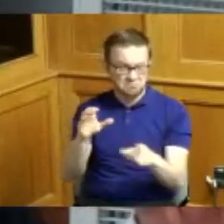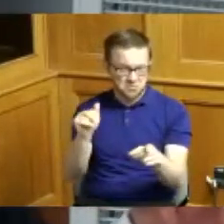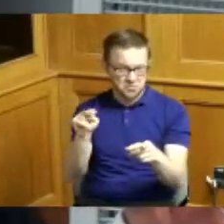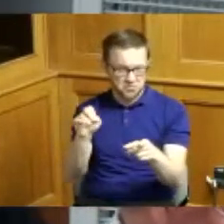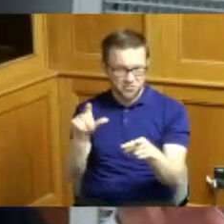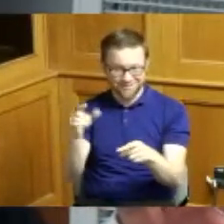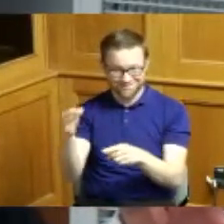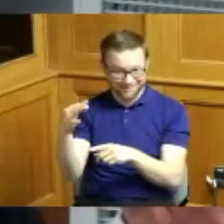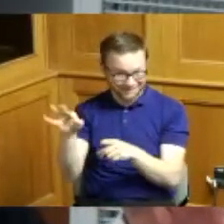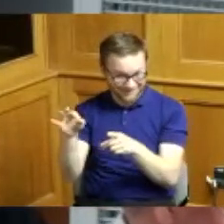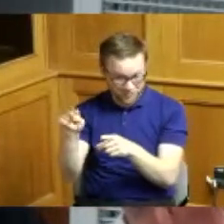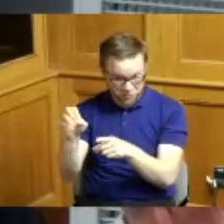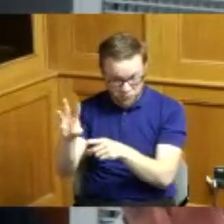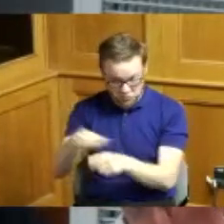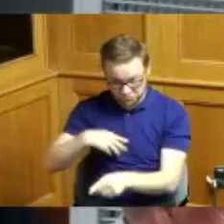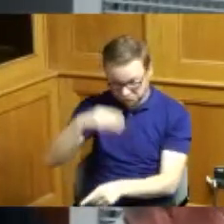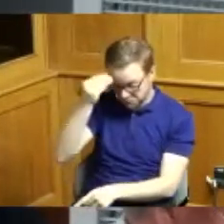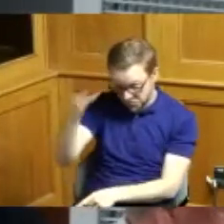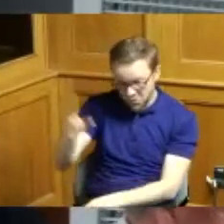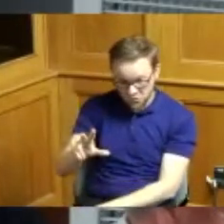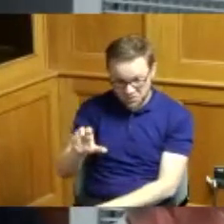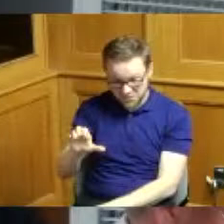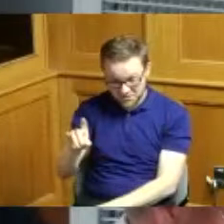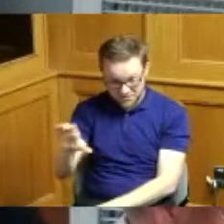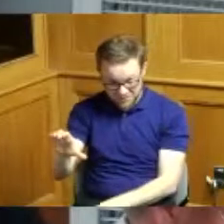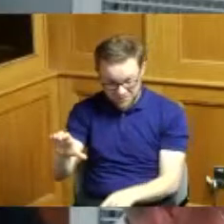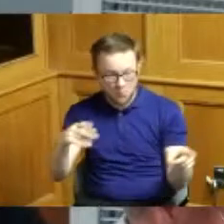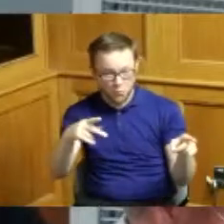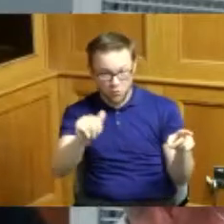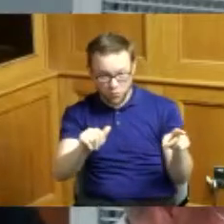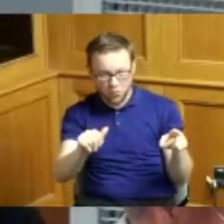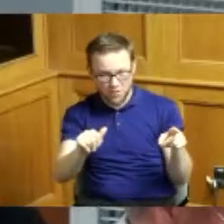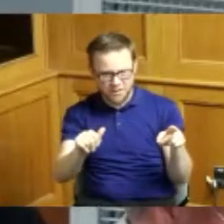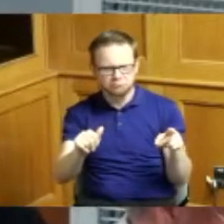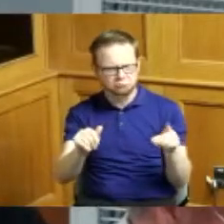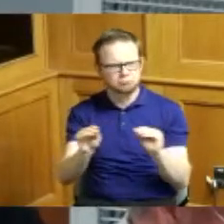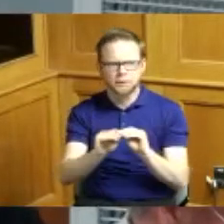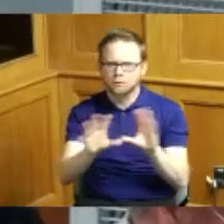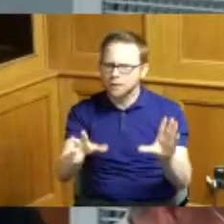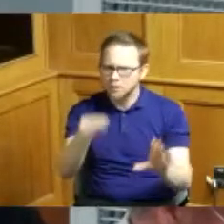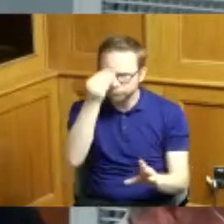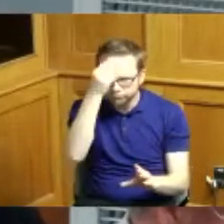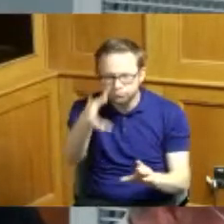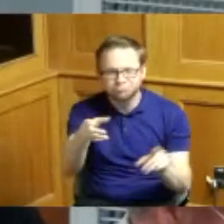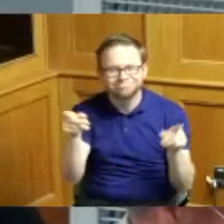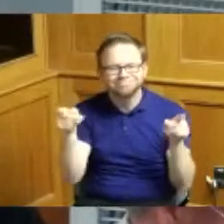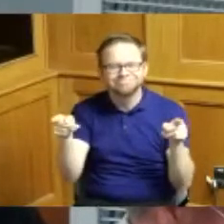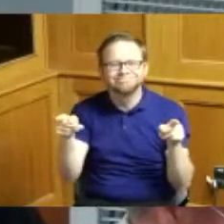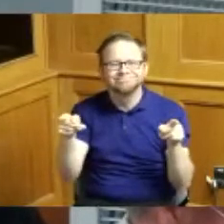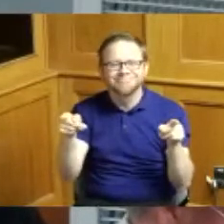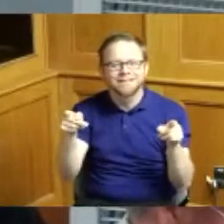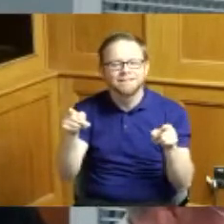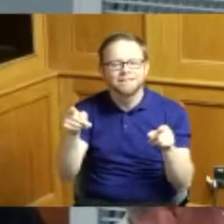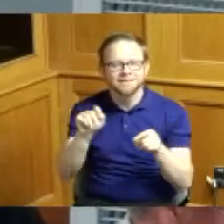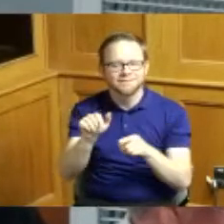that 3CDC Port Authority I'm going to say it loud and clear put that price tag on them they got all